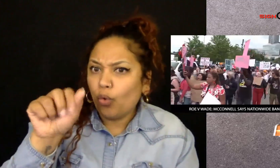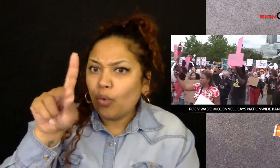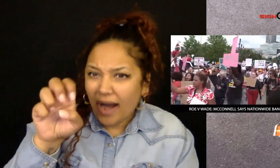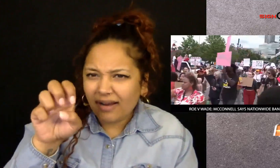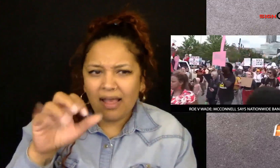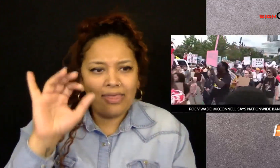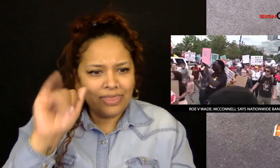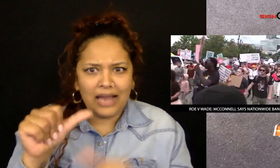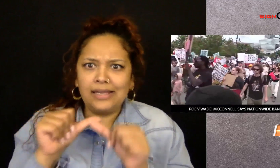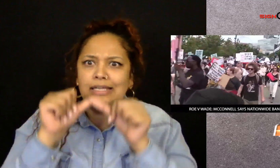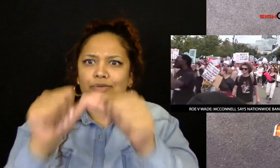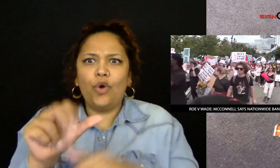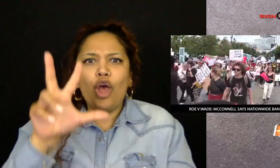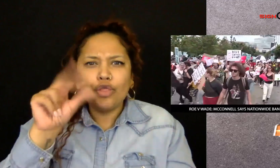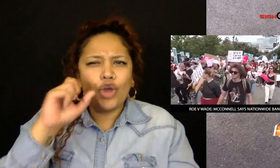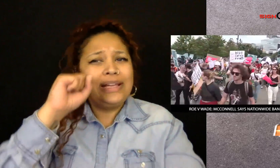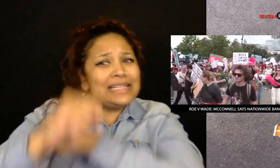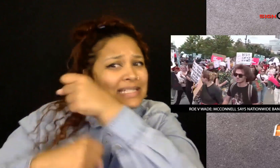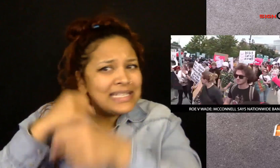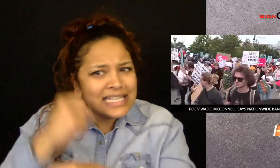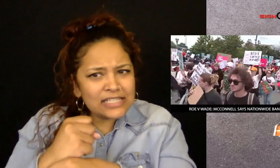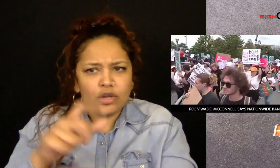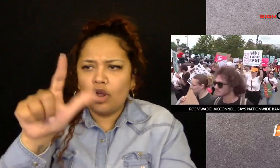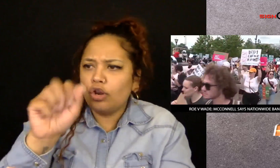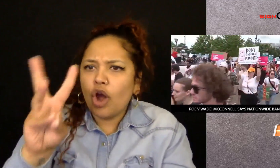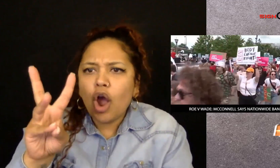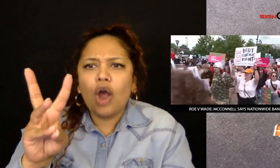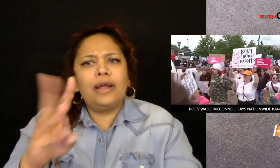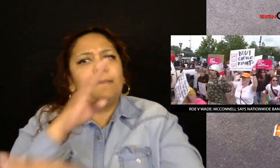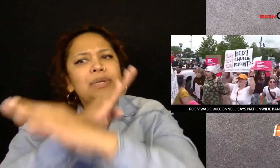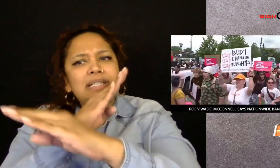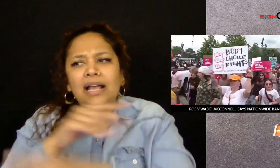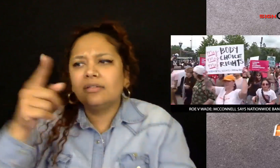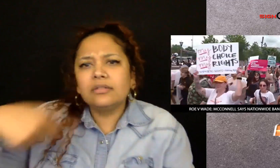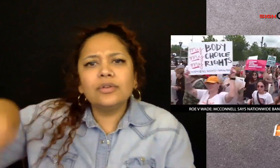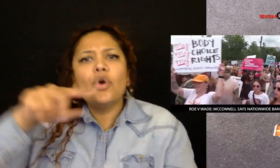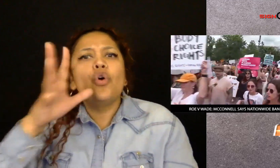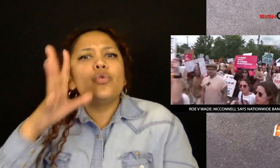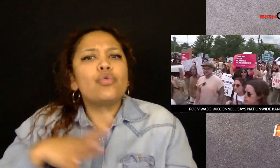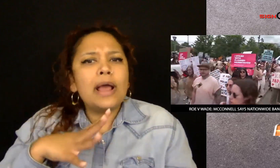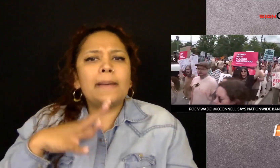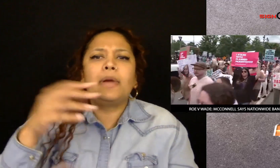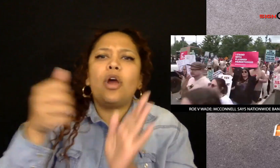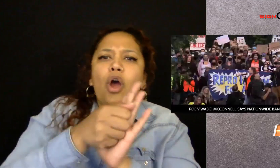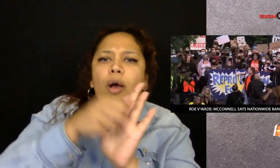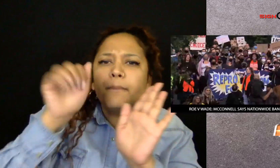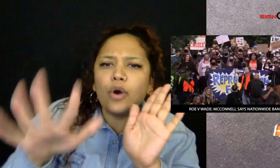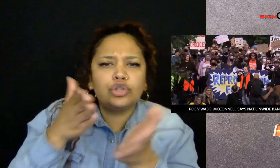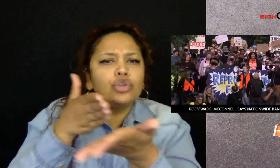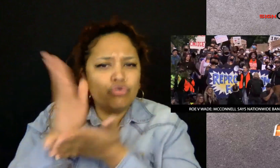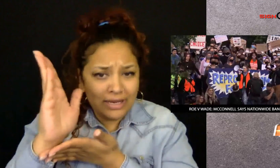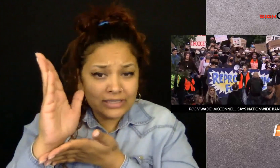Court potentially overturning Roe versus Wade the 30-year-old law protecting a woman's abortion